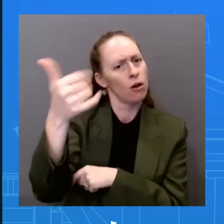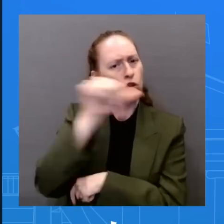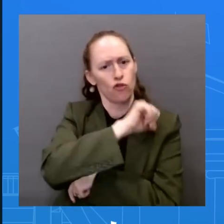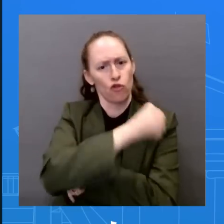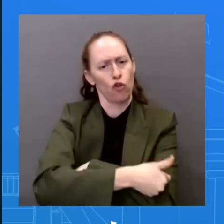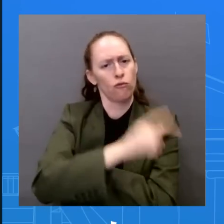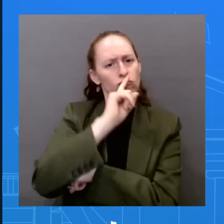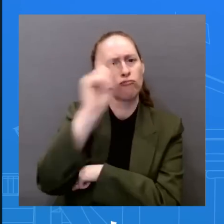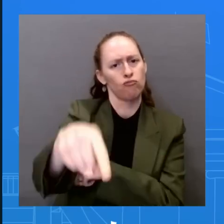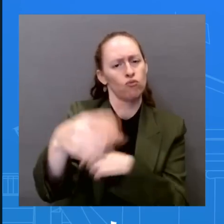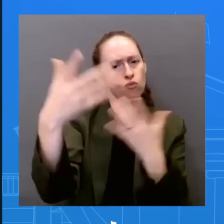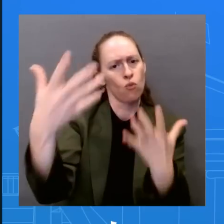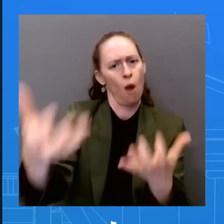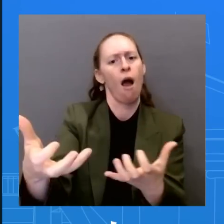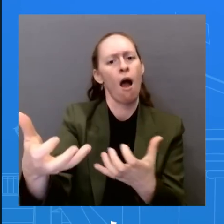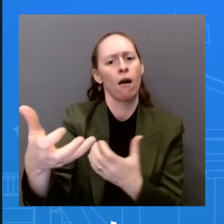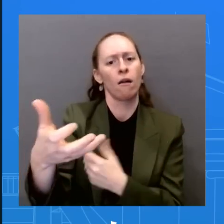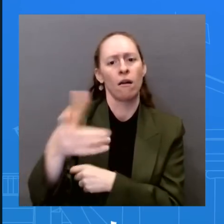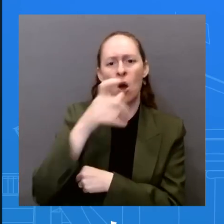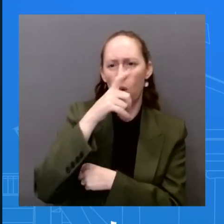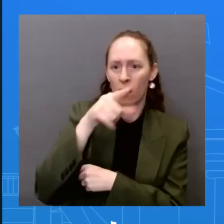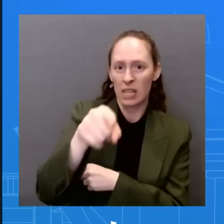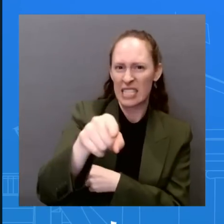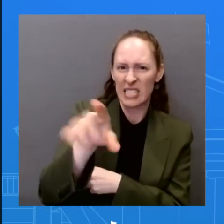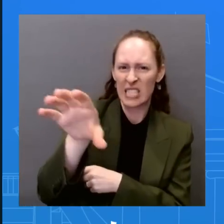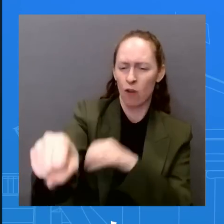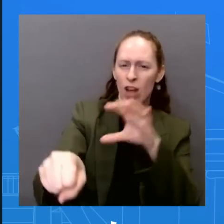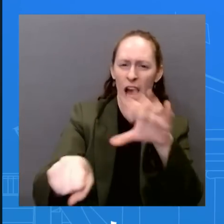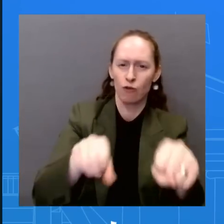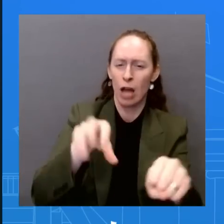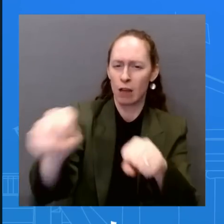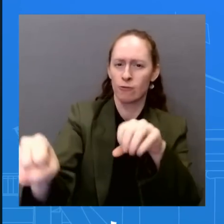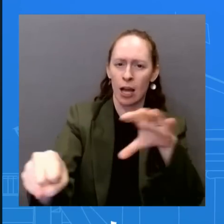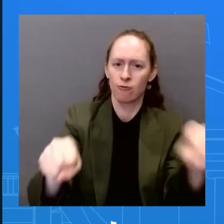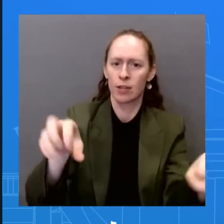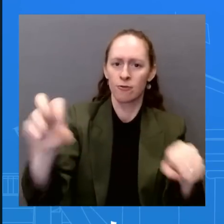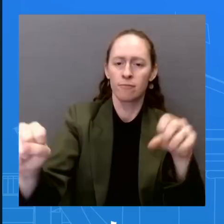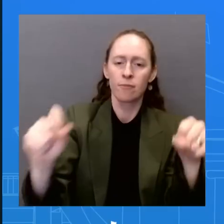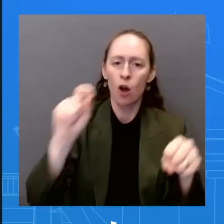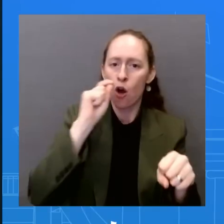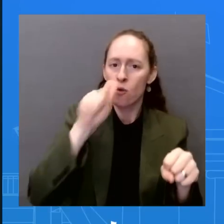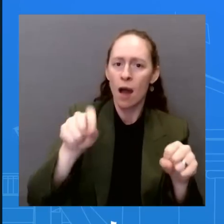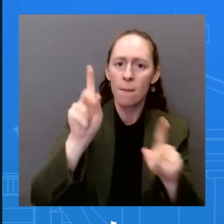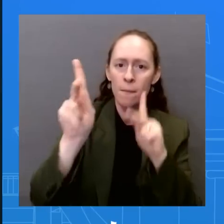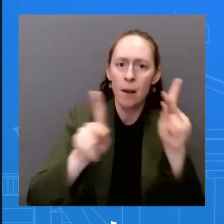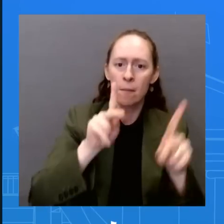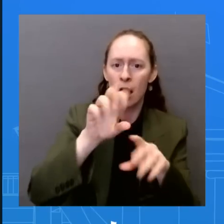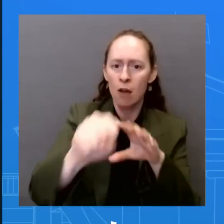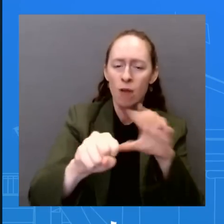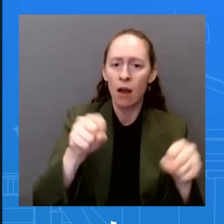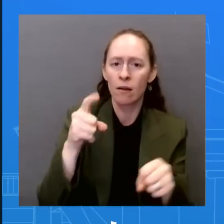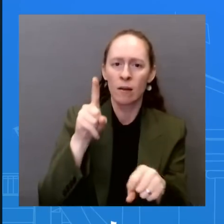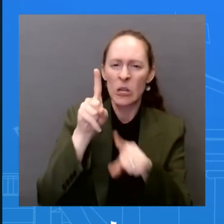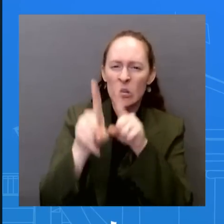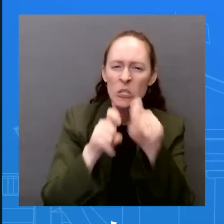on the scope and progress of operations. We assess that the Kremlin views filtration operations